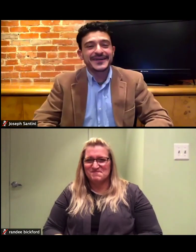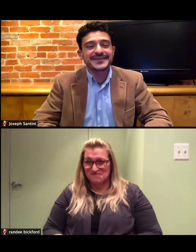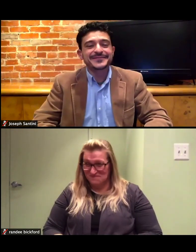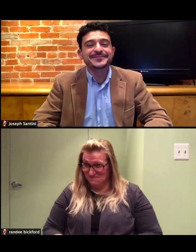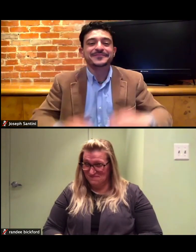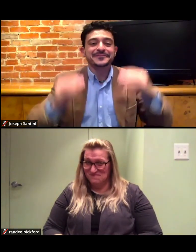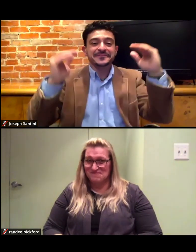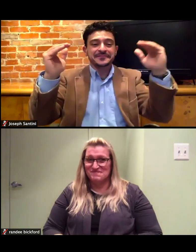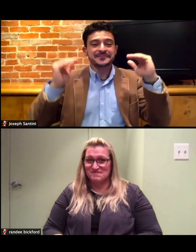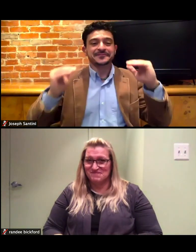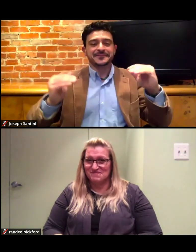and have fun.